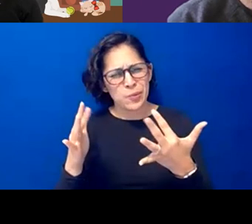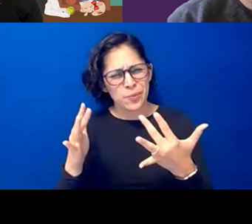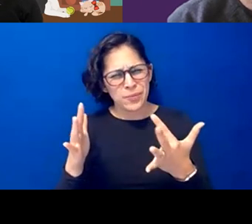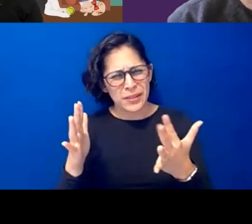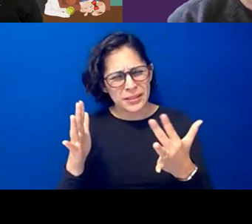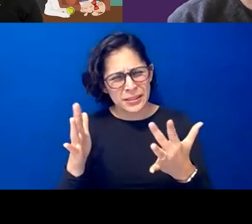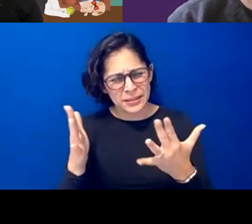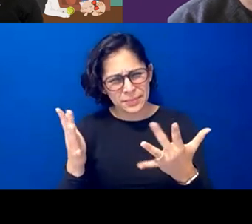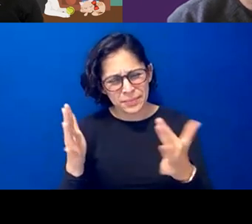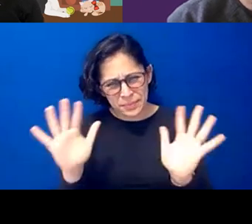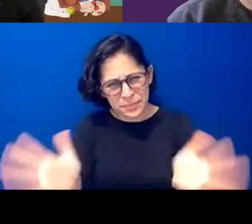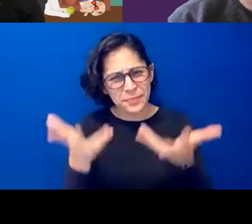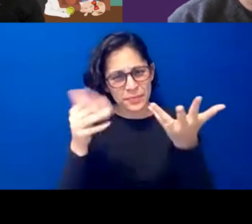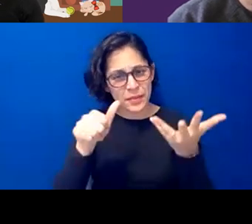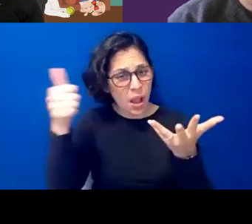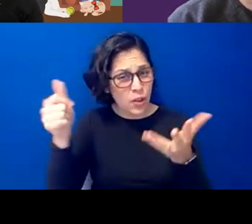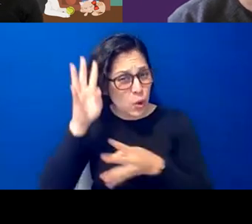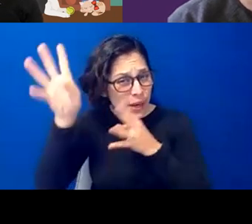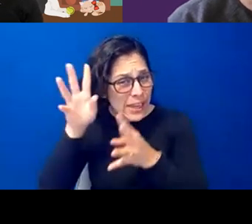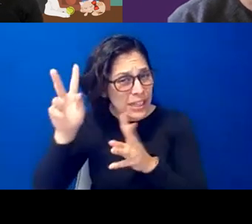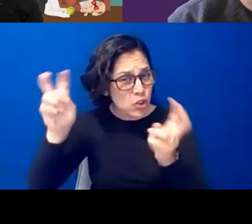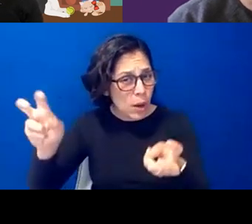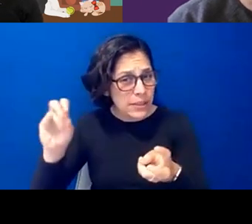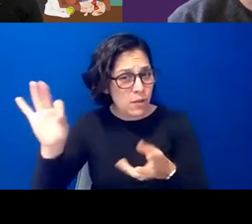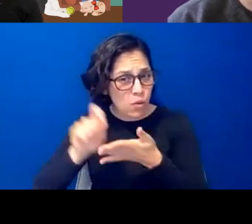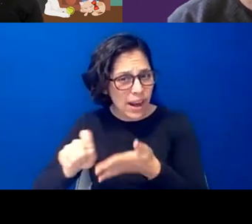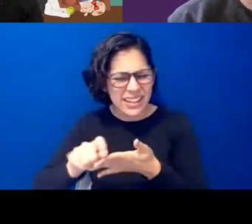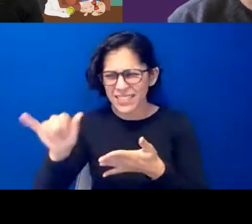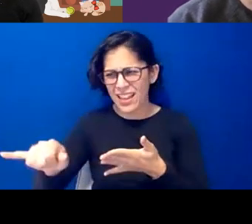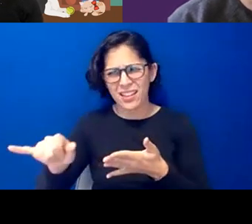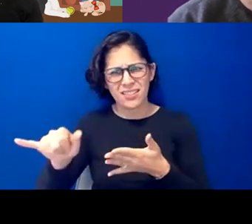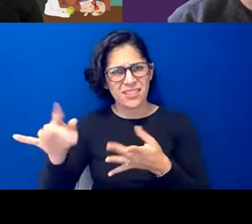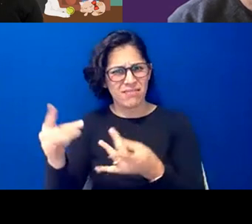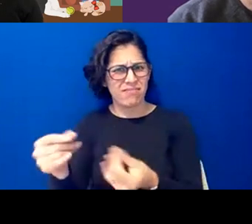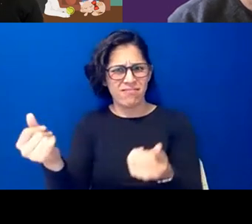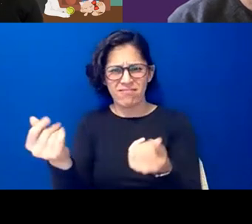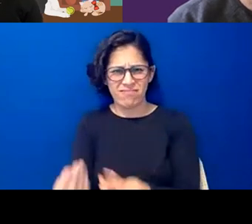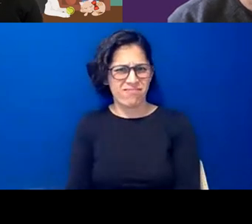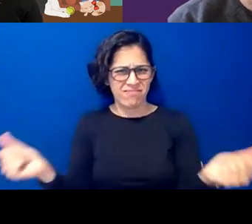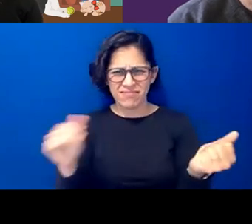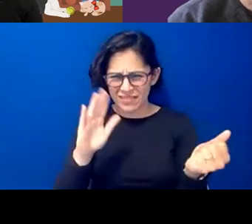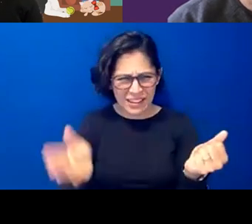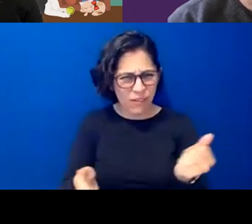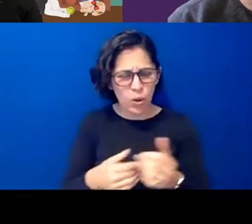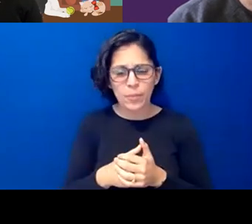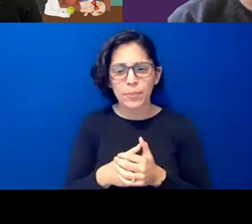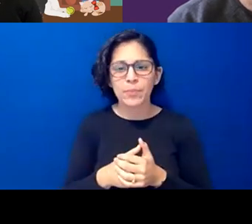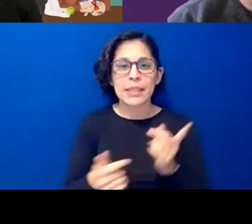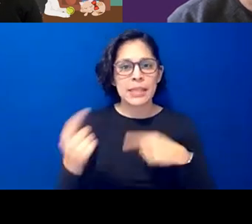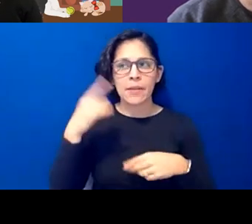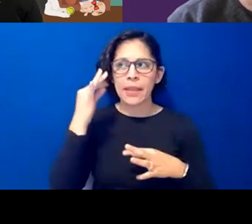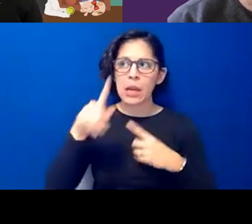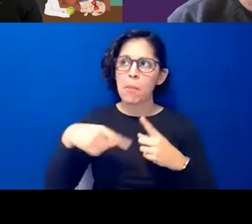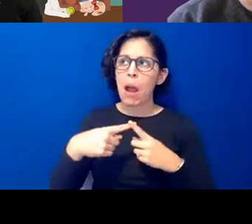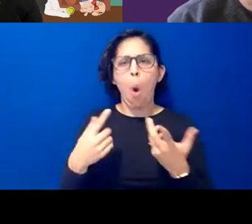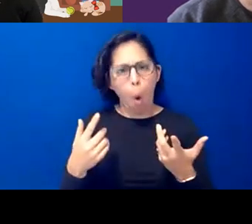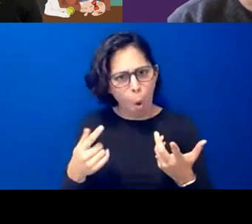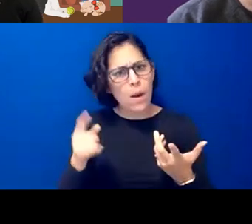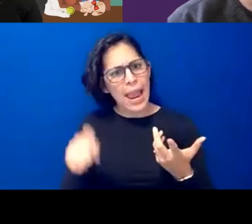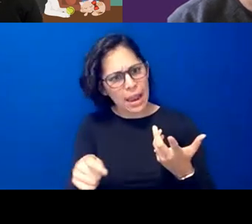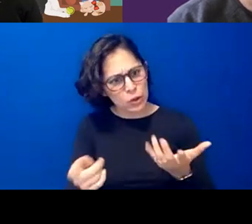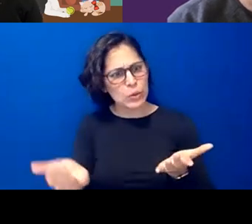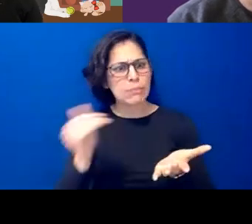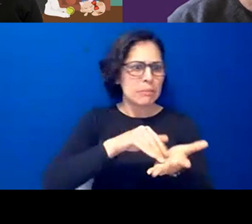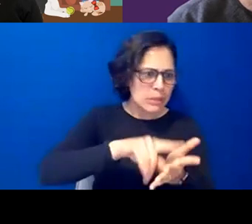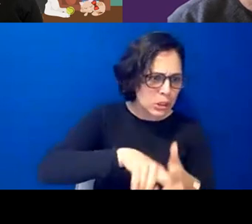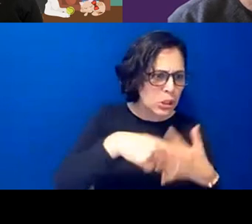Aurora Chang: topics of writing, you know that will never go away and going back to me rather than thinking about going back to it, maybe you can think about it as an evolution.